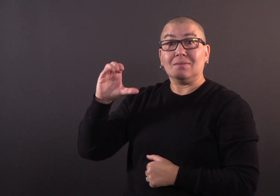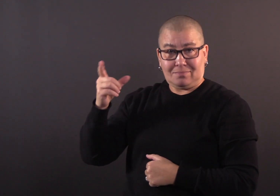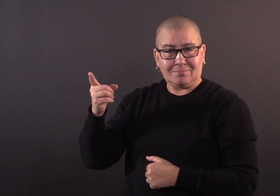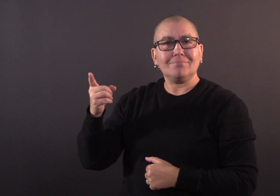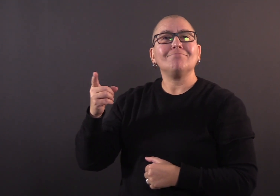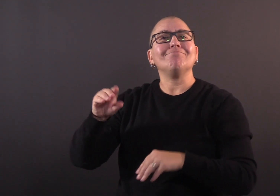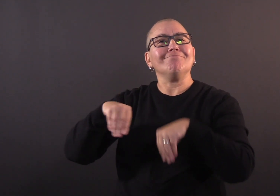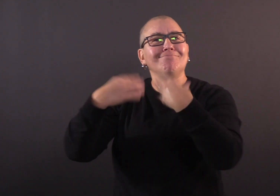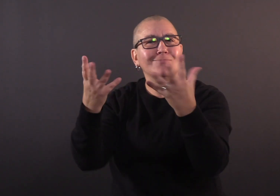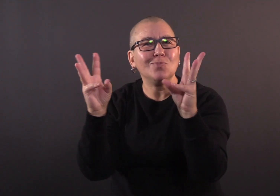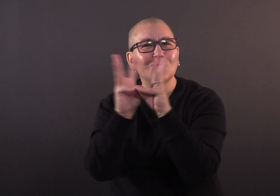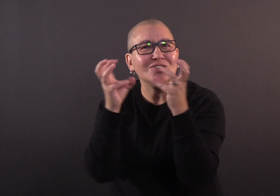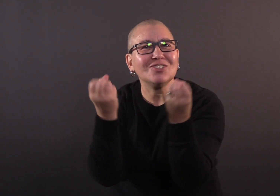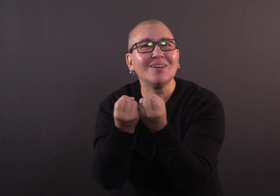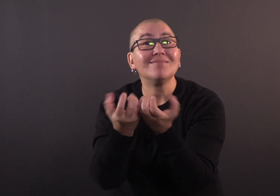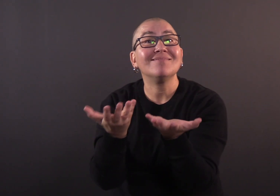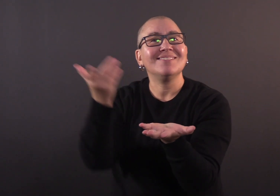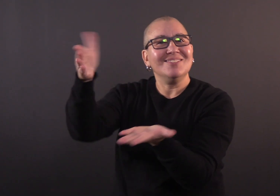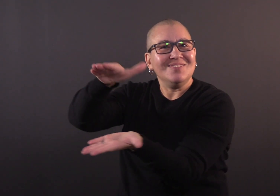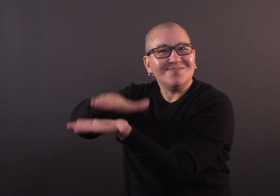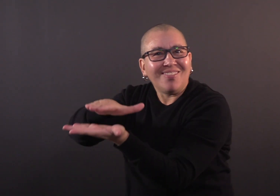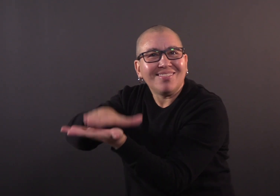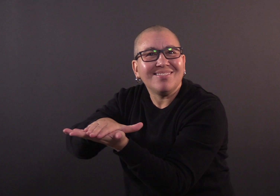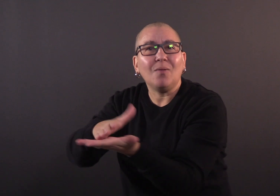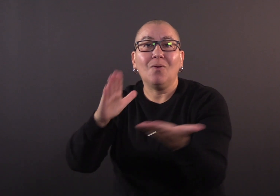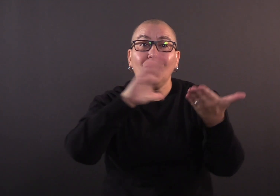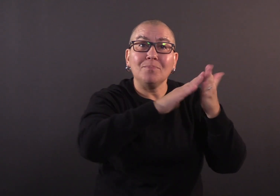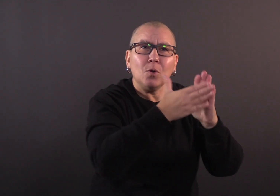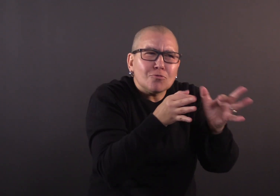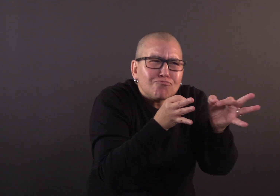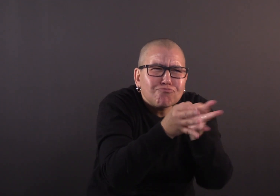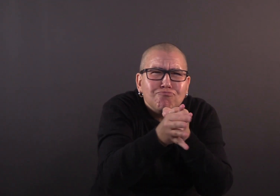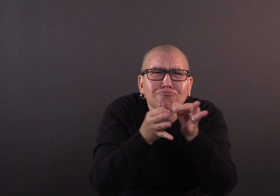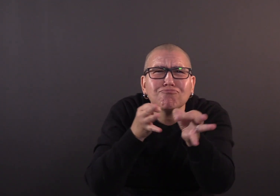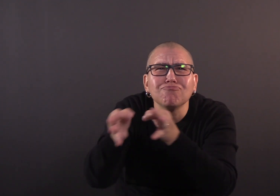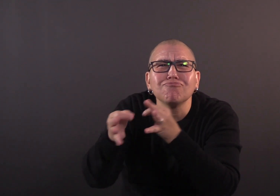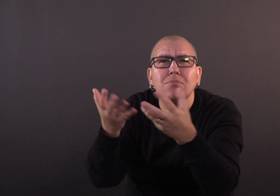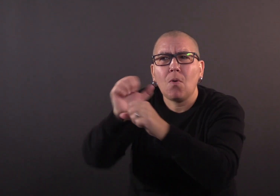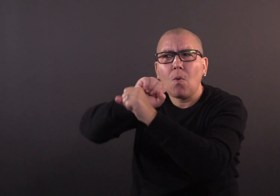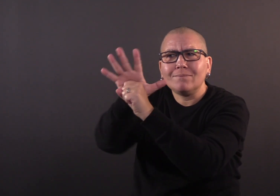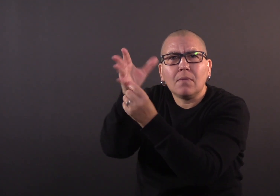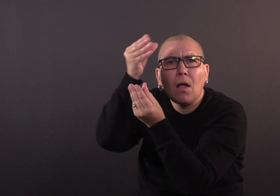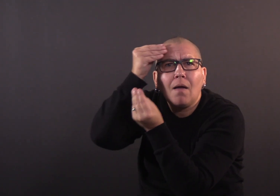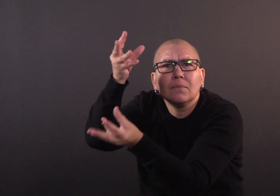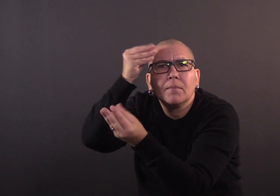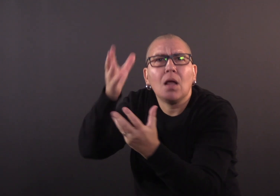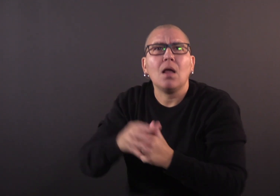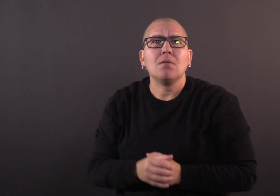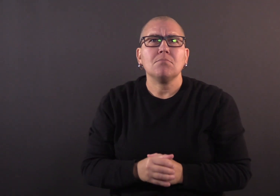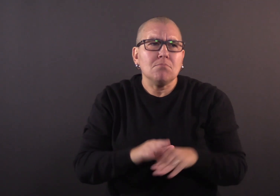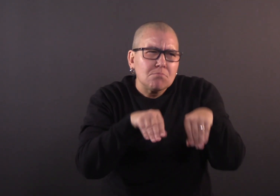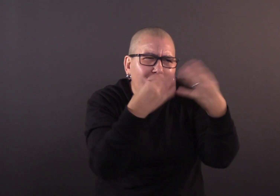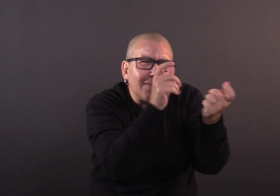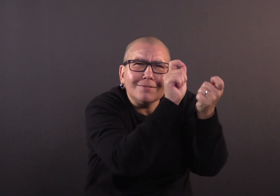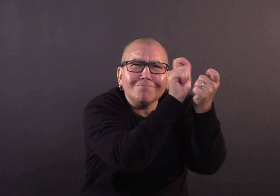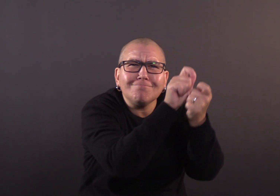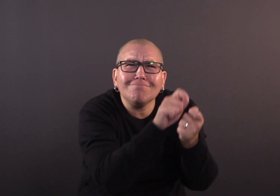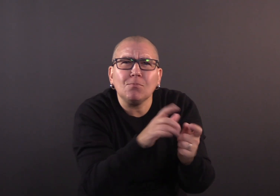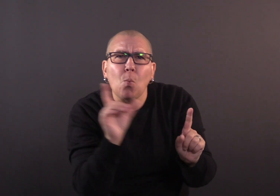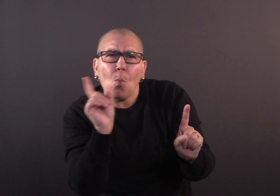DCSC held workshops in schools and communities to explain COVID-19 information and provide